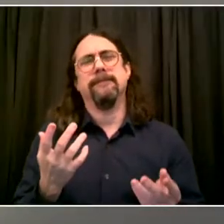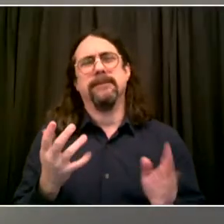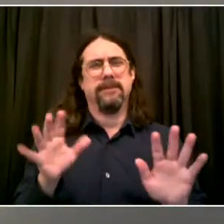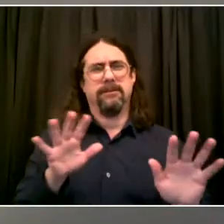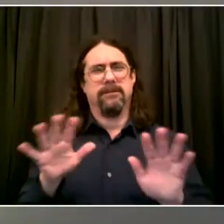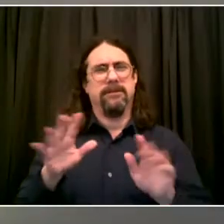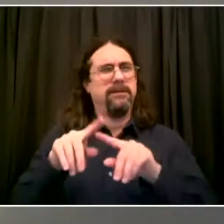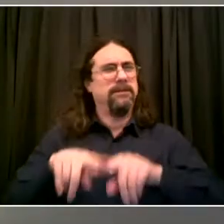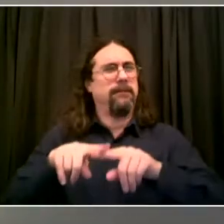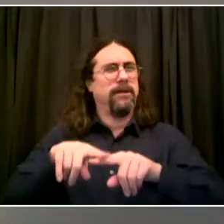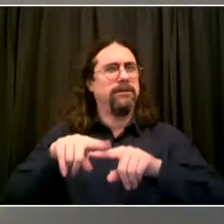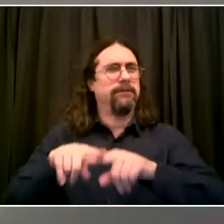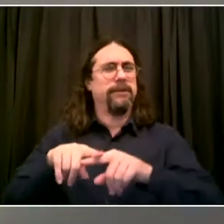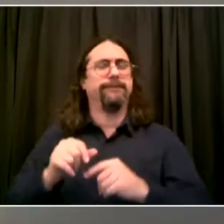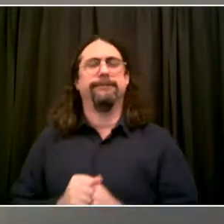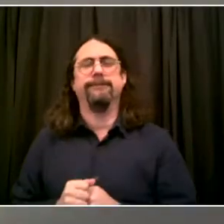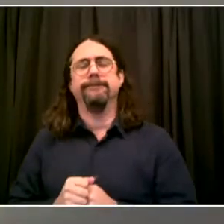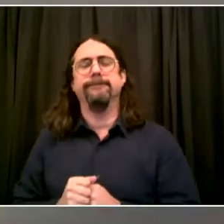RSUE THE PRIORITIES ARE ADHERED TO, DR. .